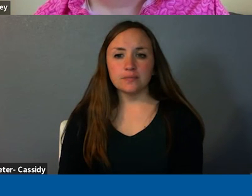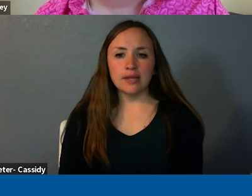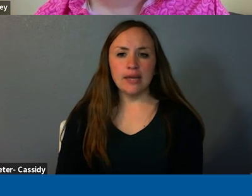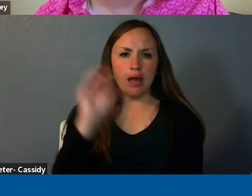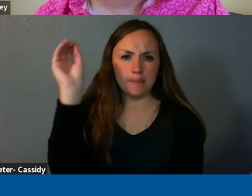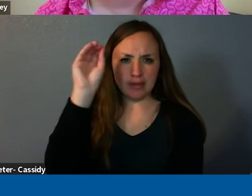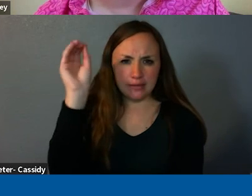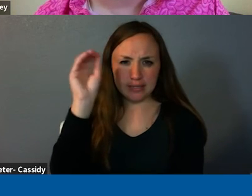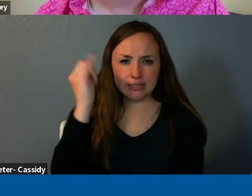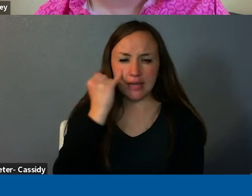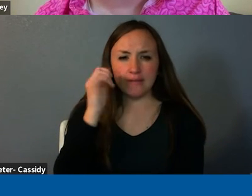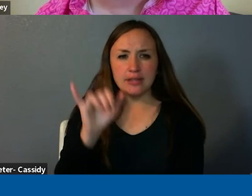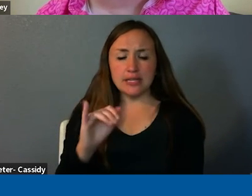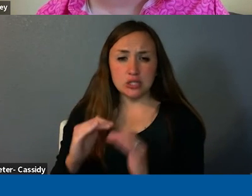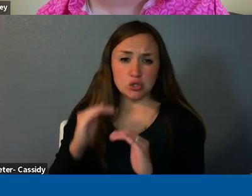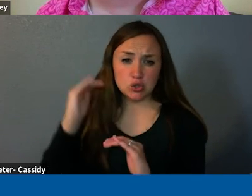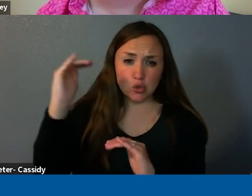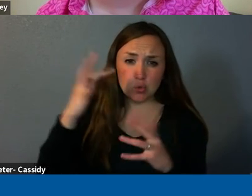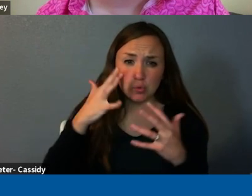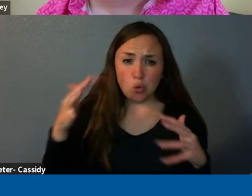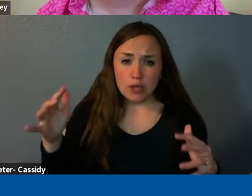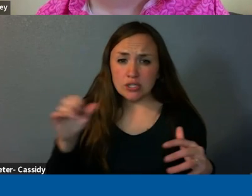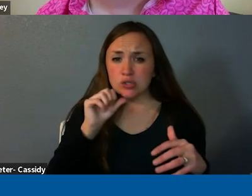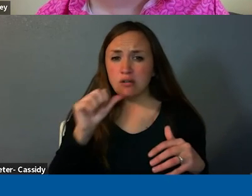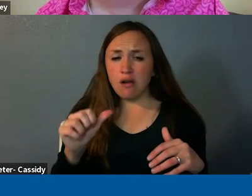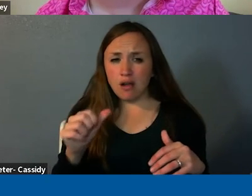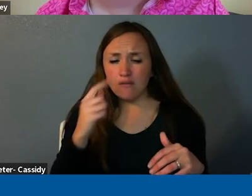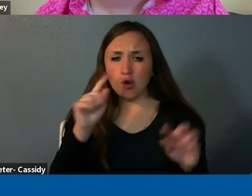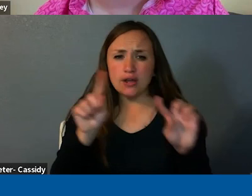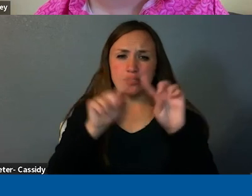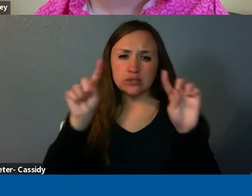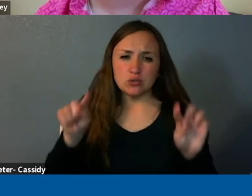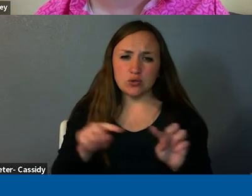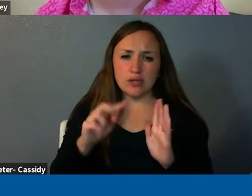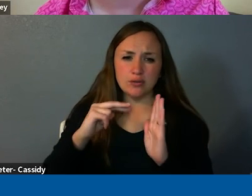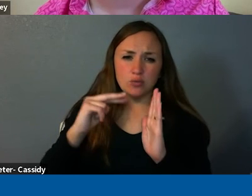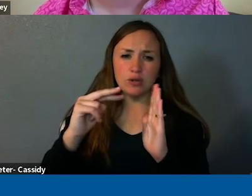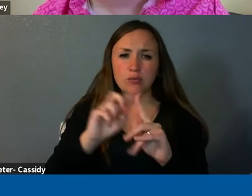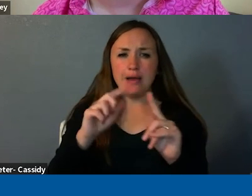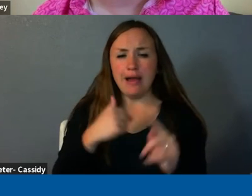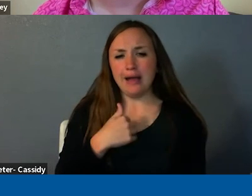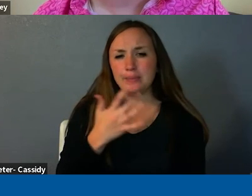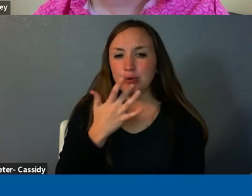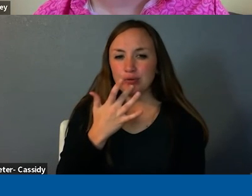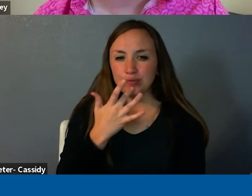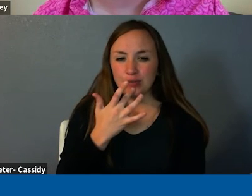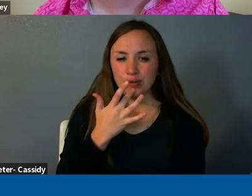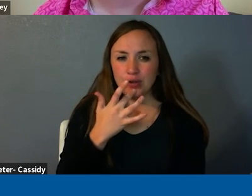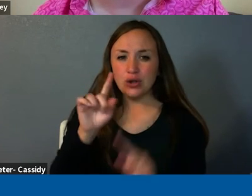on if this is too noisy or not for screen reader users, but I fall on the side that screen readers have the ability